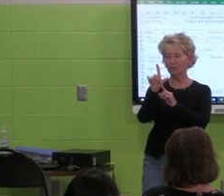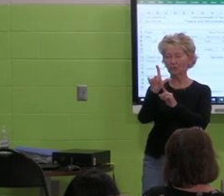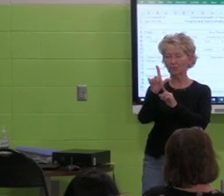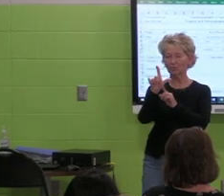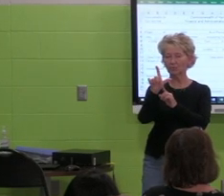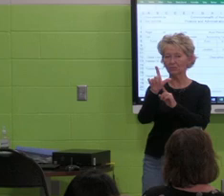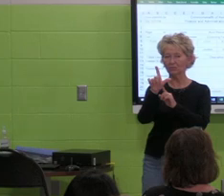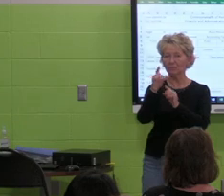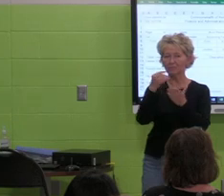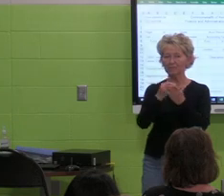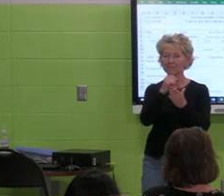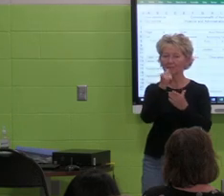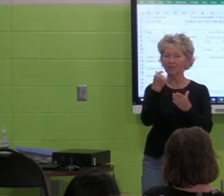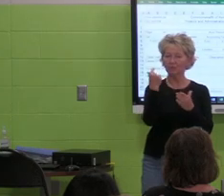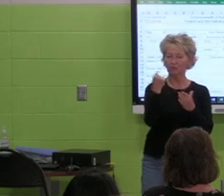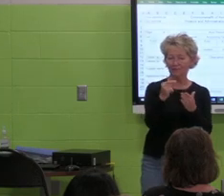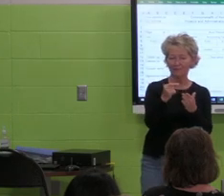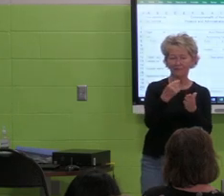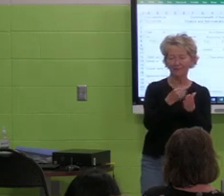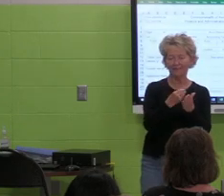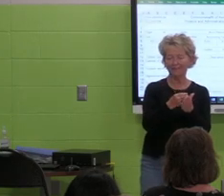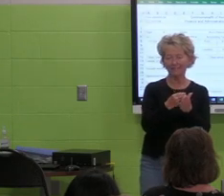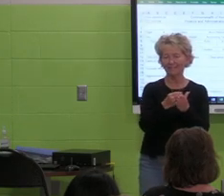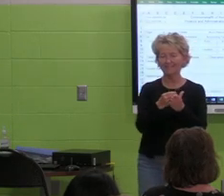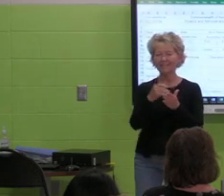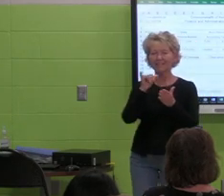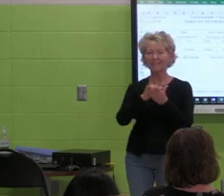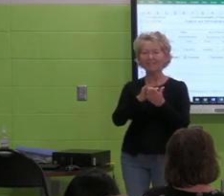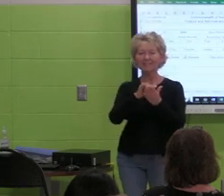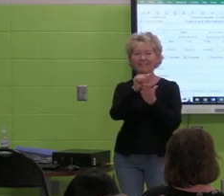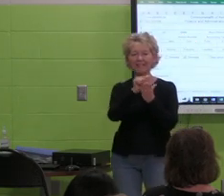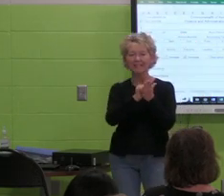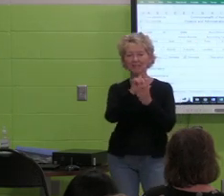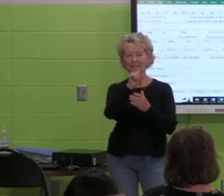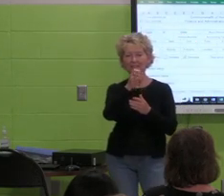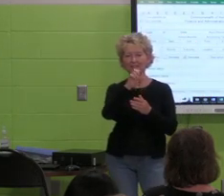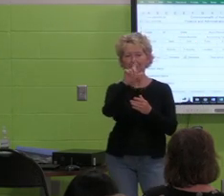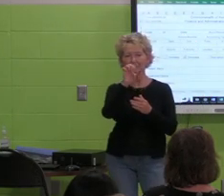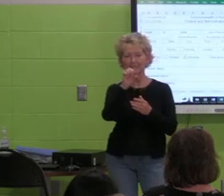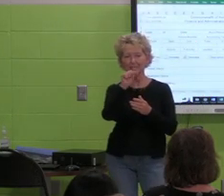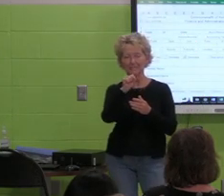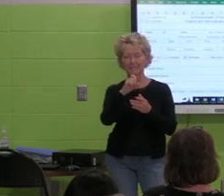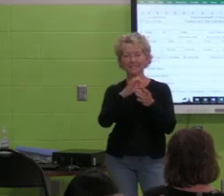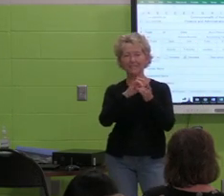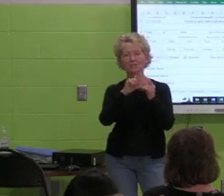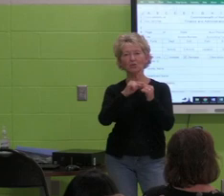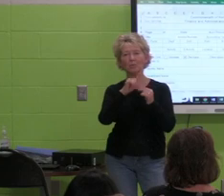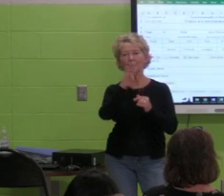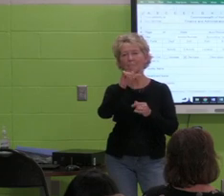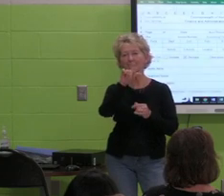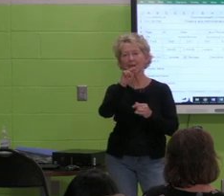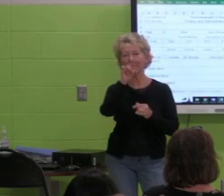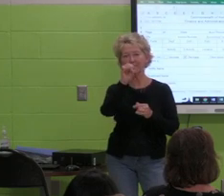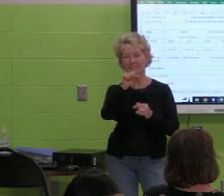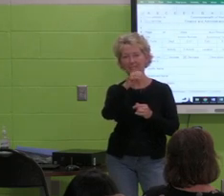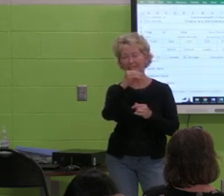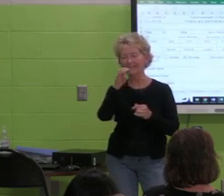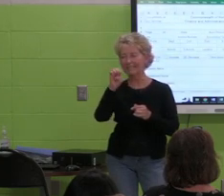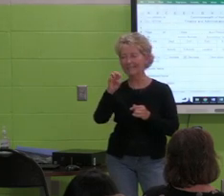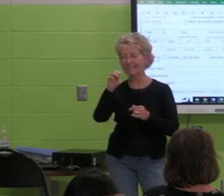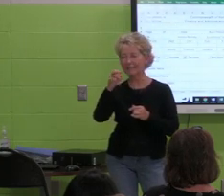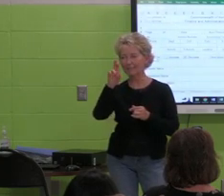hand those that's accounting templates attached to balances in EMARS okay you all receive an actual